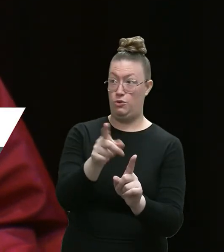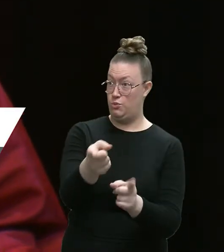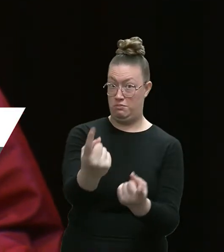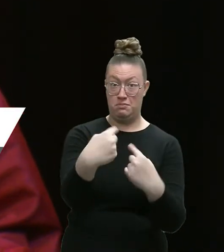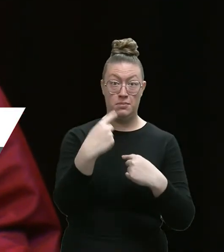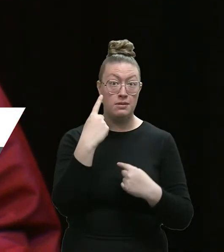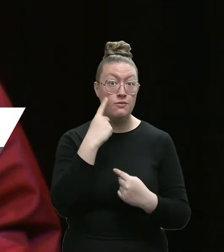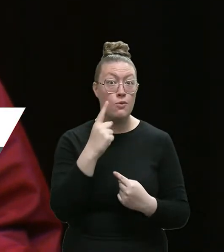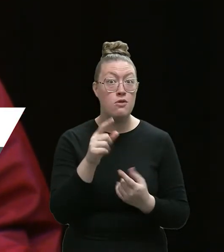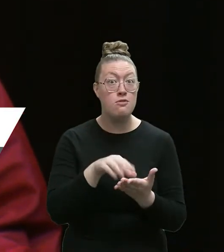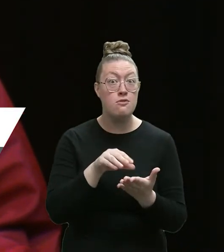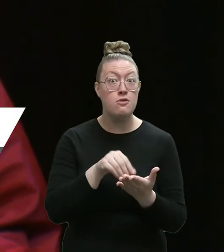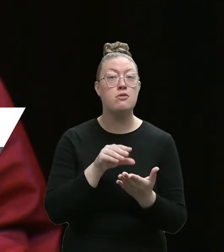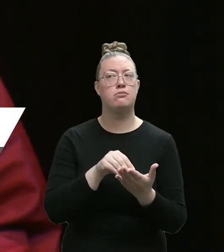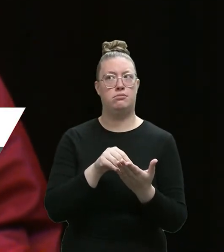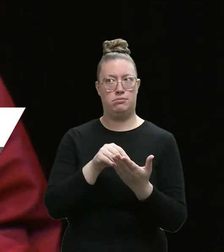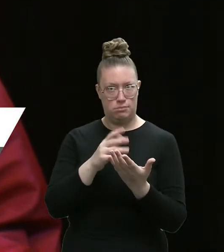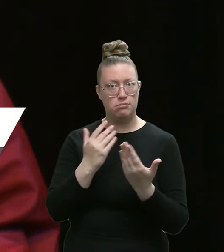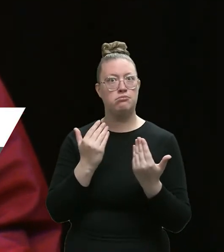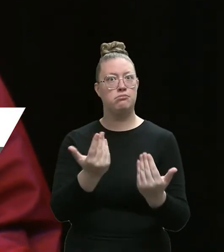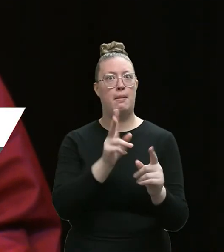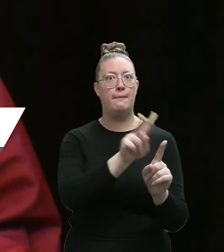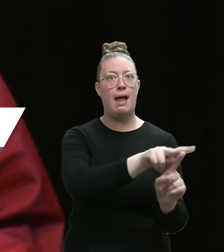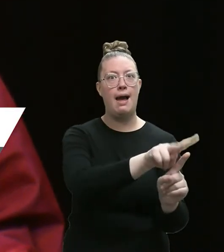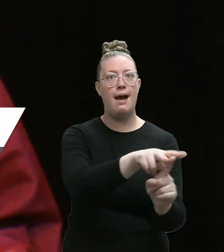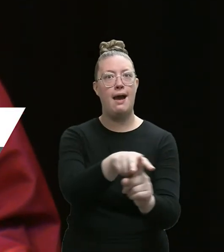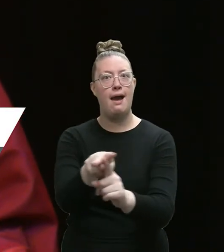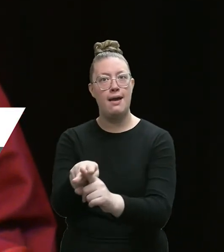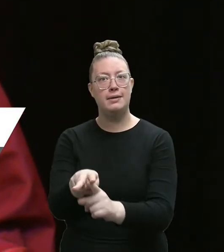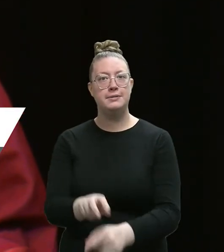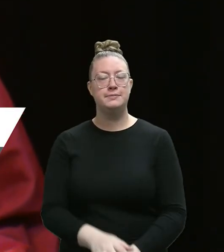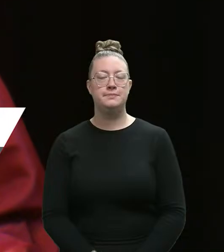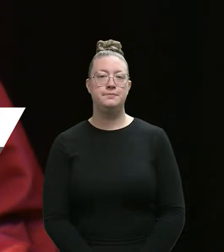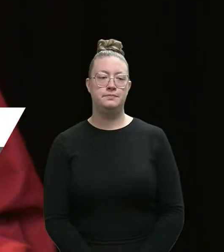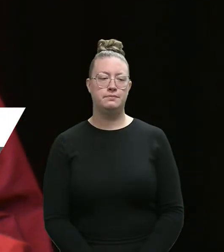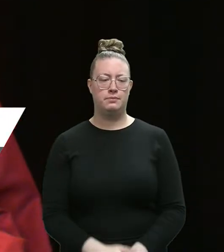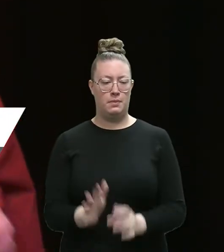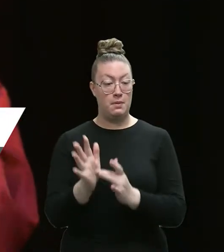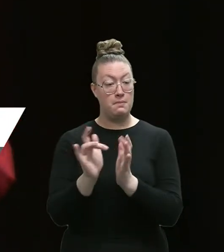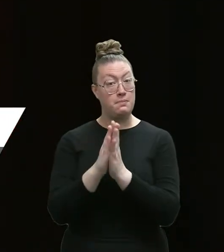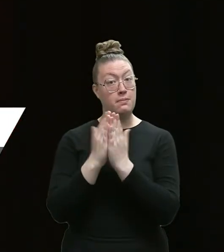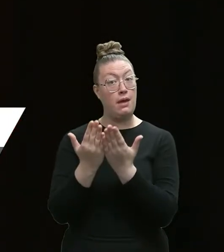like to ask anyone here who has had a teacher that they have really enjoyed learning from,